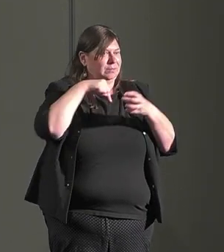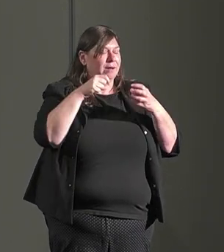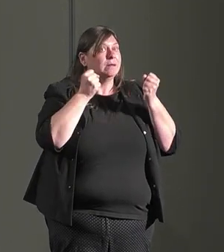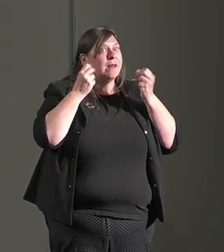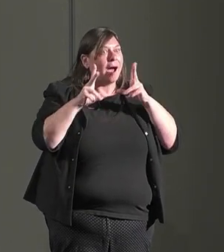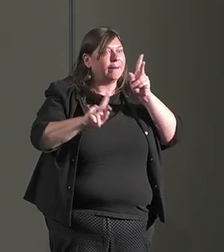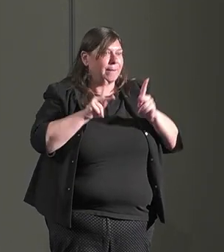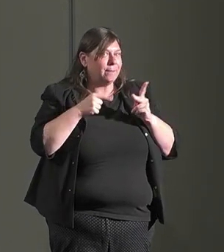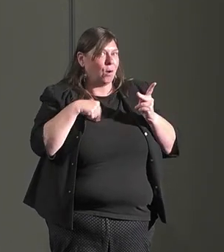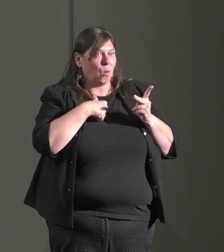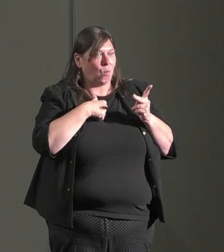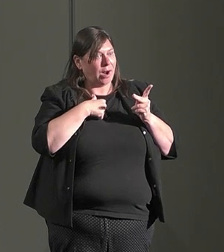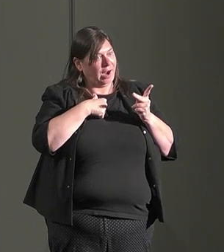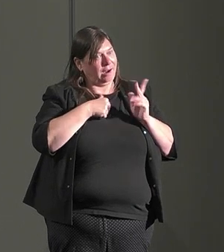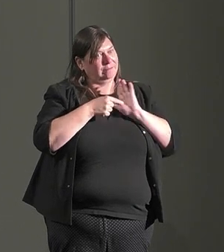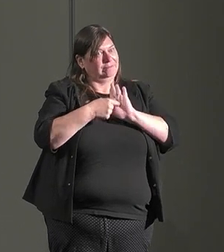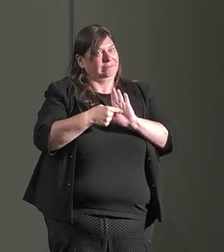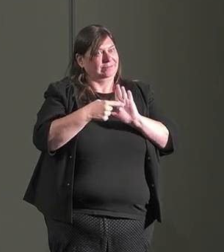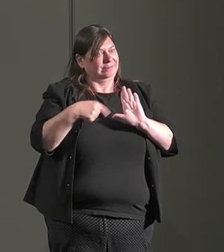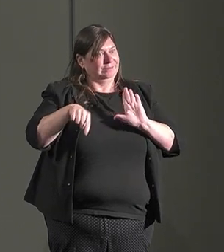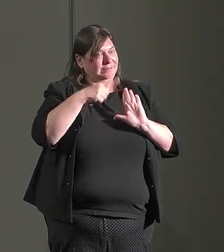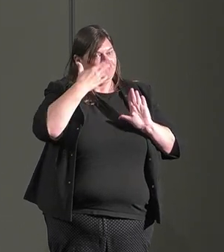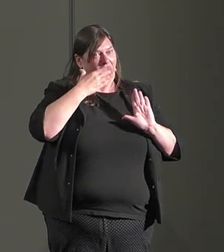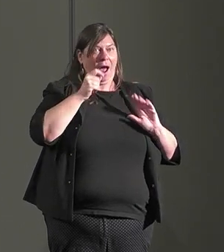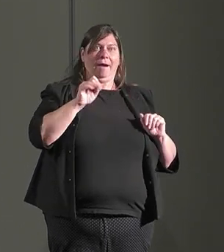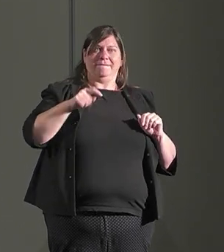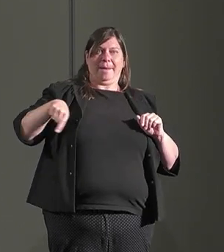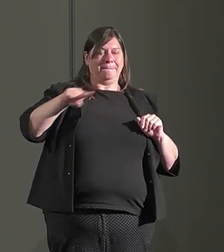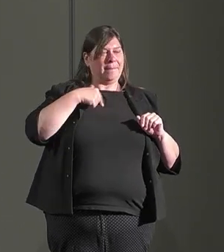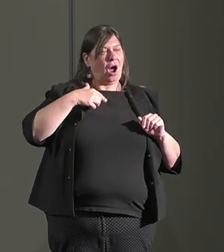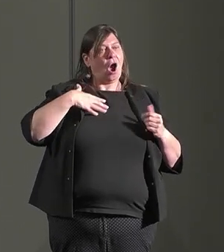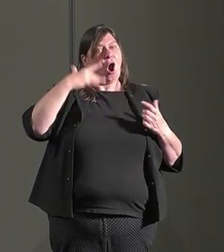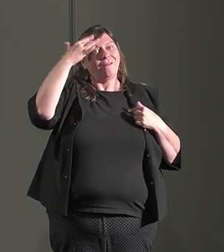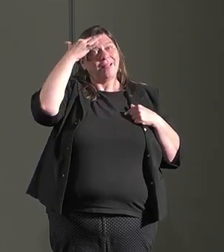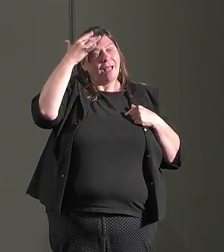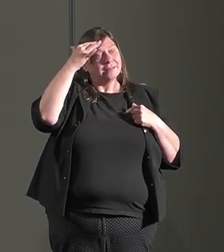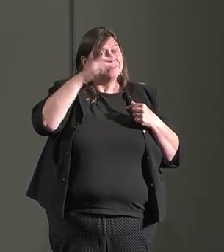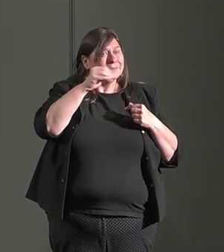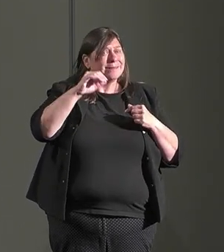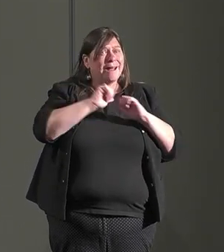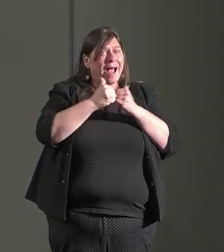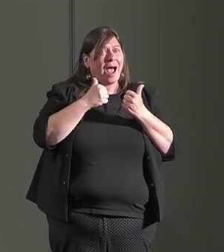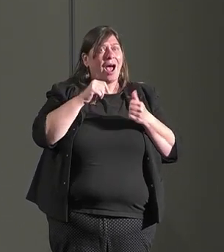that we are in front of we will talk about the philosophy and how TPGi helped us to deliver this.